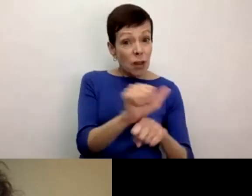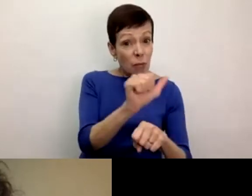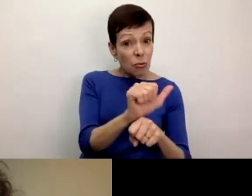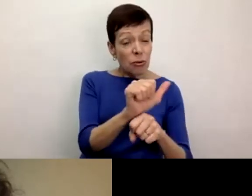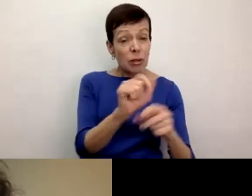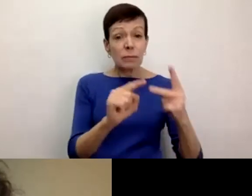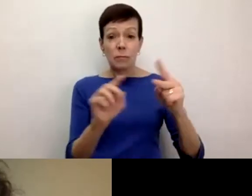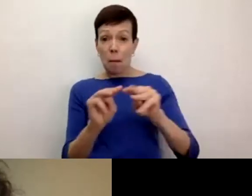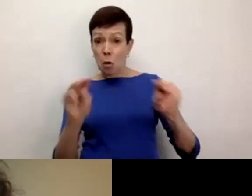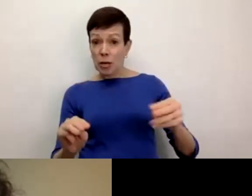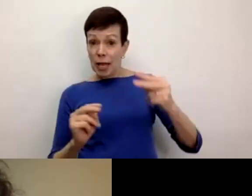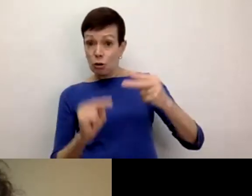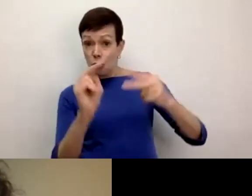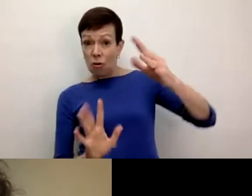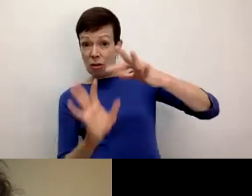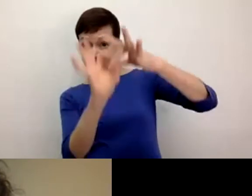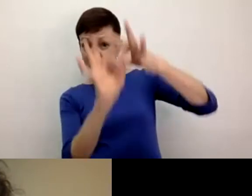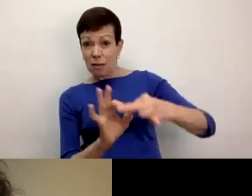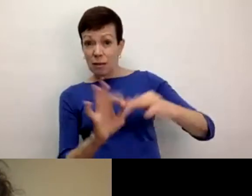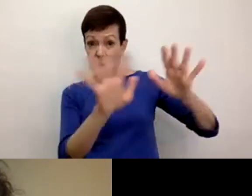the only place you will find Blackfoot people.